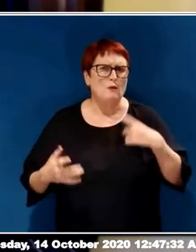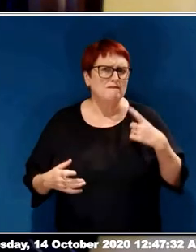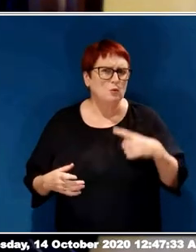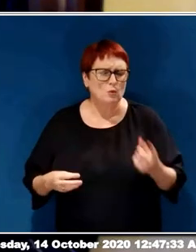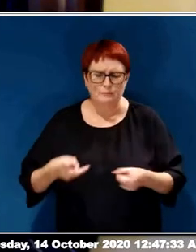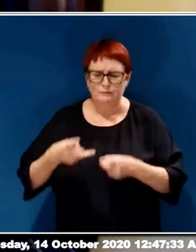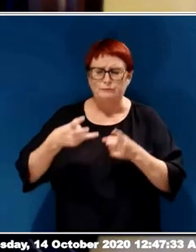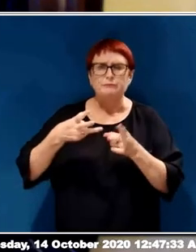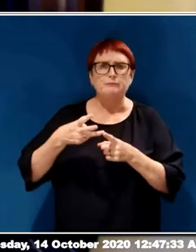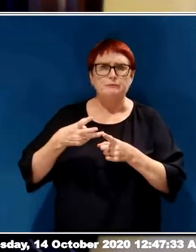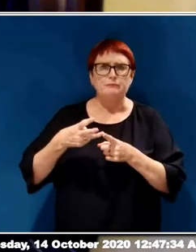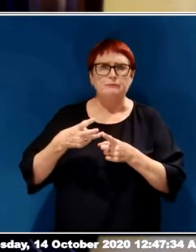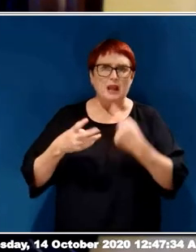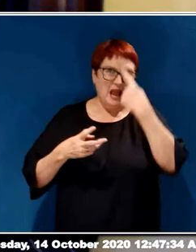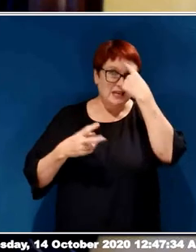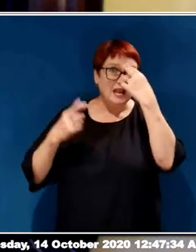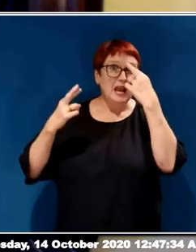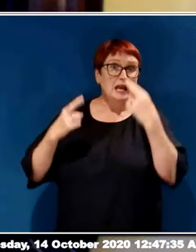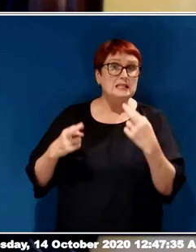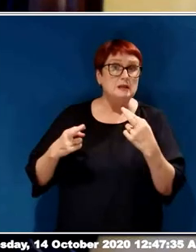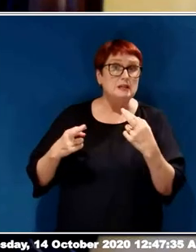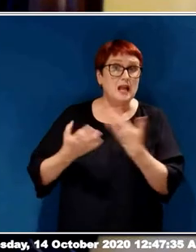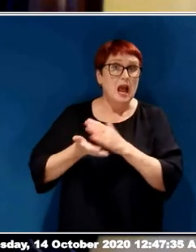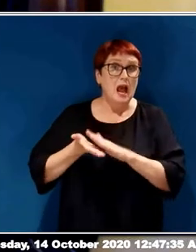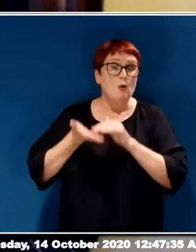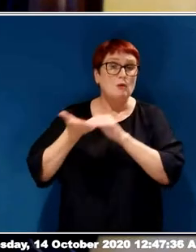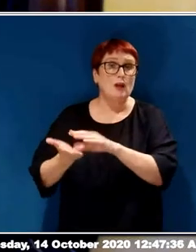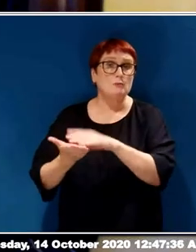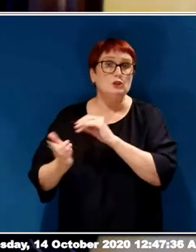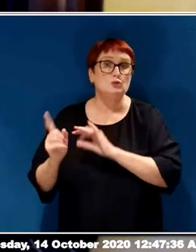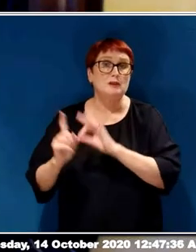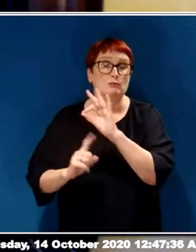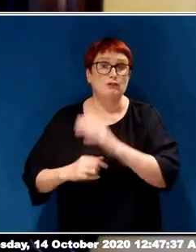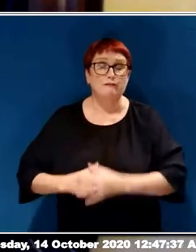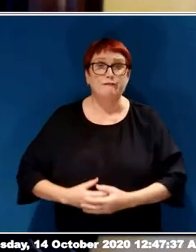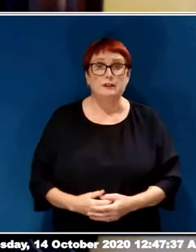So if we take the reading example because that's an area of my research